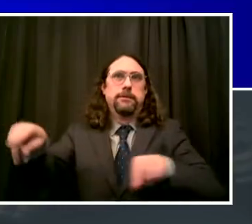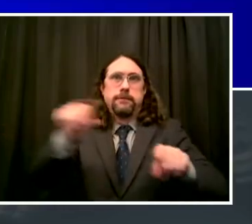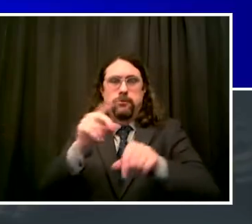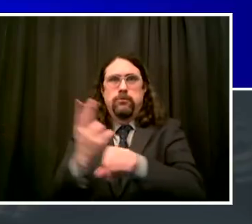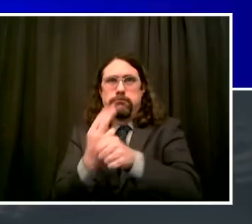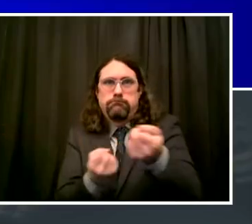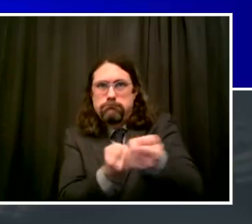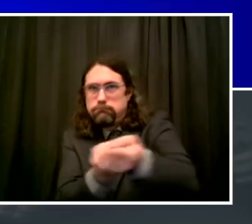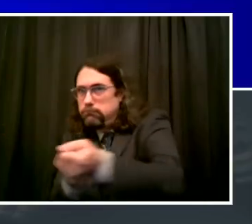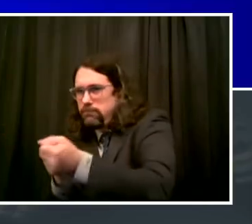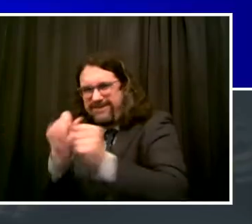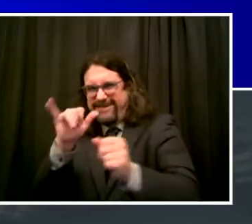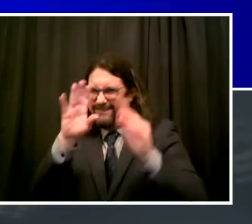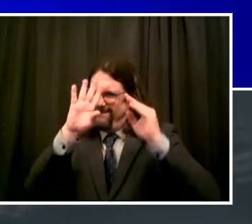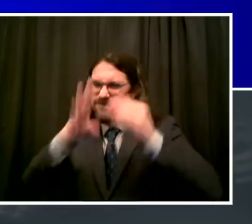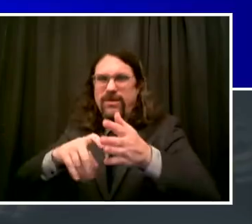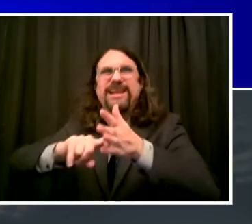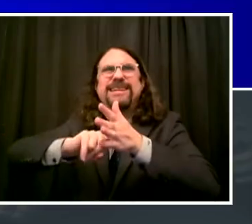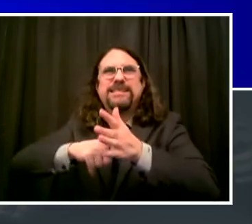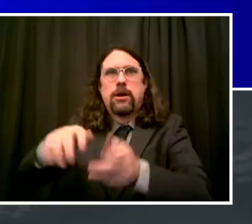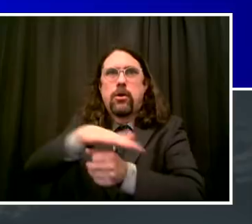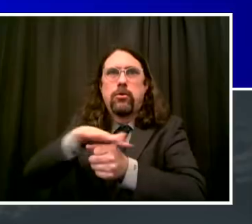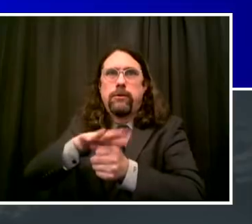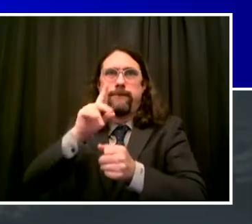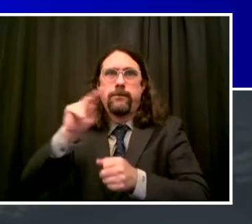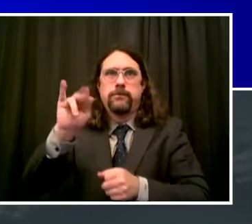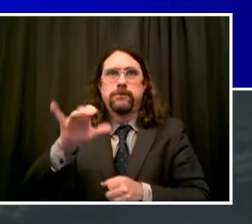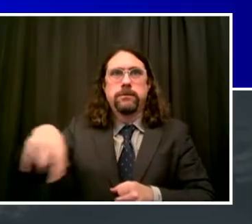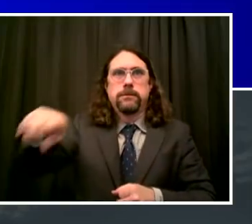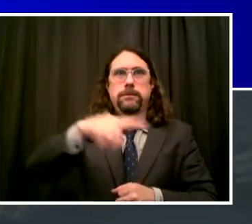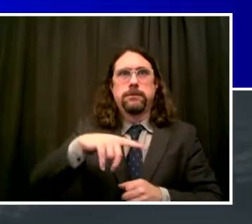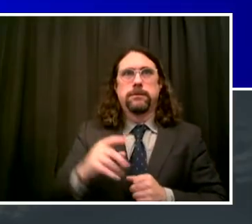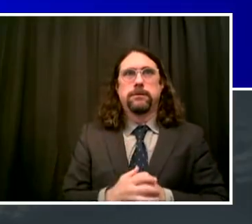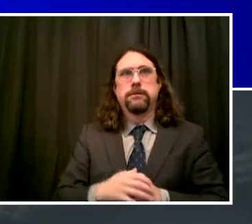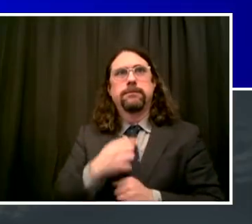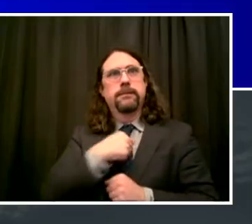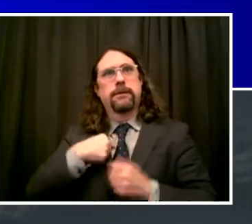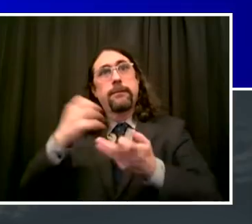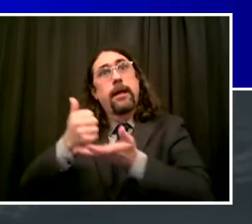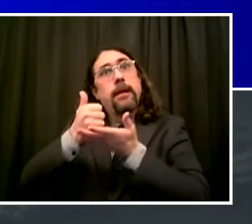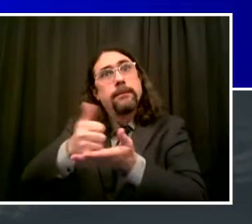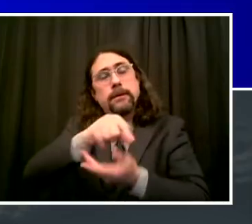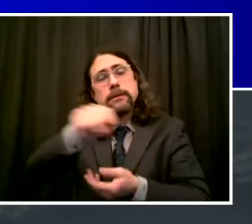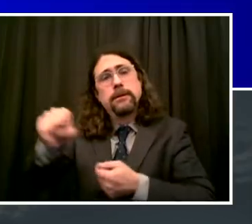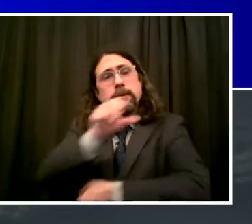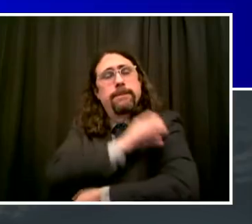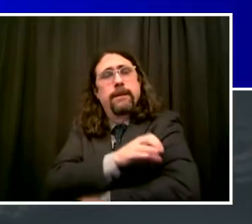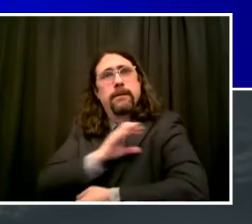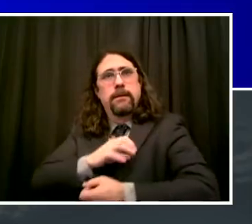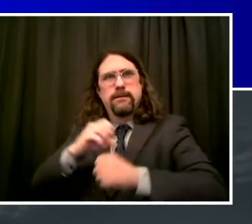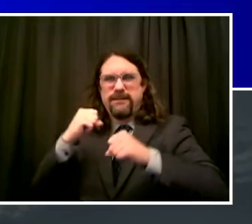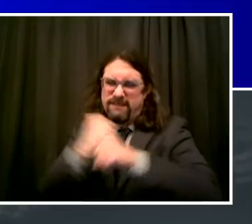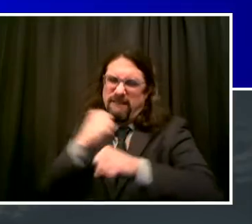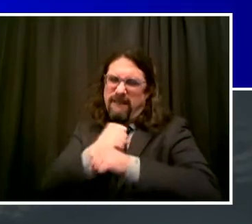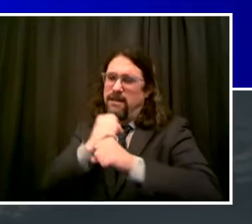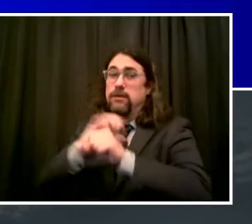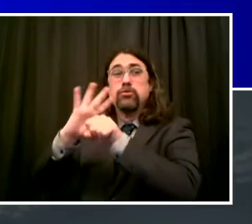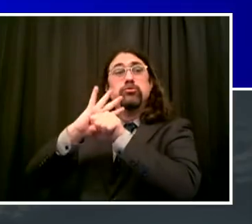PROVIDERS AND CLINIC HAVE SUCH A BIG IMPACT ON B THEIR COMMUNITIES. HELP THEM RIGHT NOW TO BE IN THE FOREFRONT OF OUR